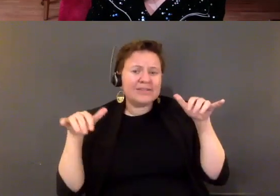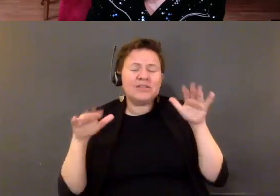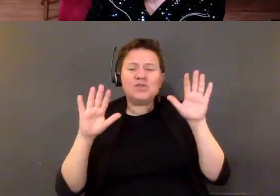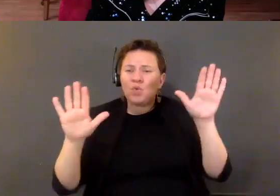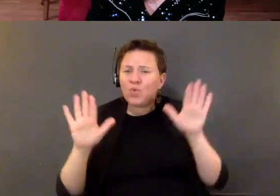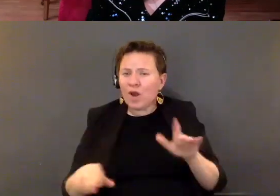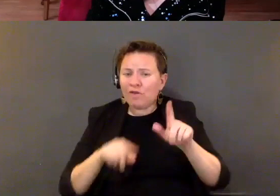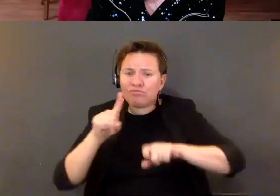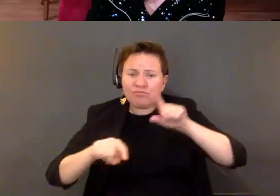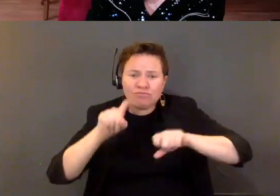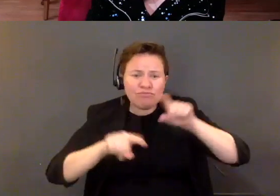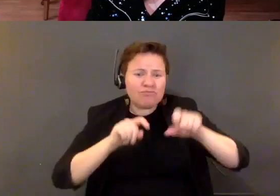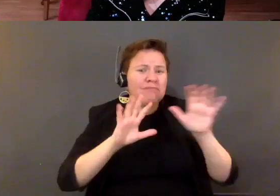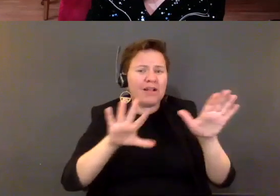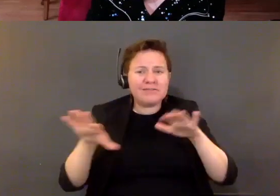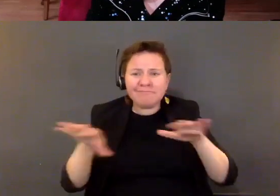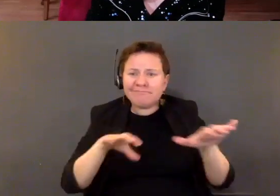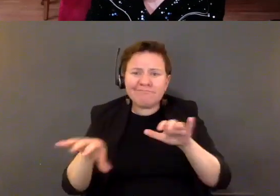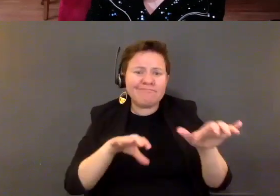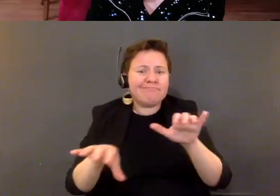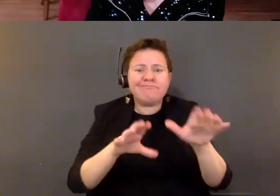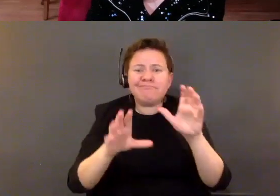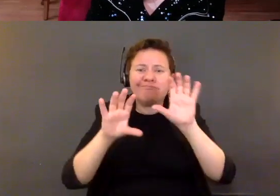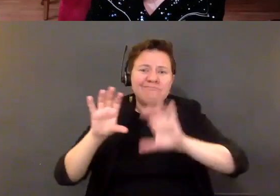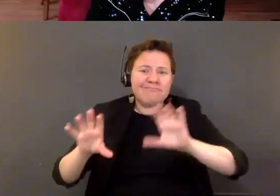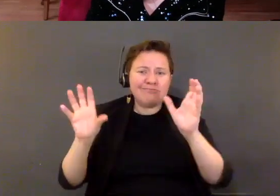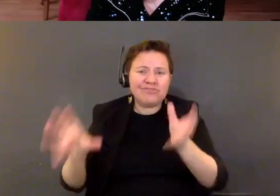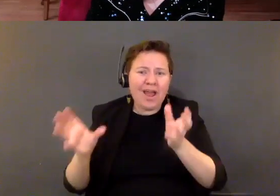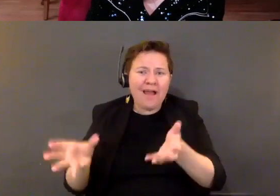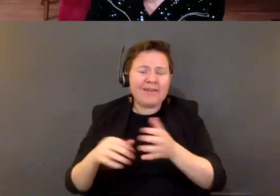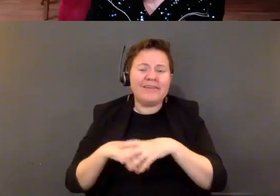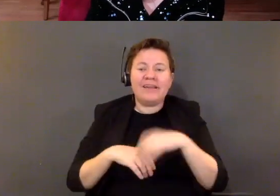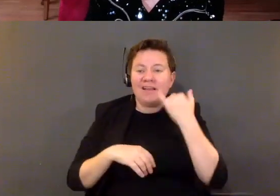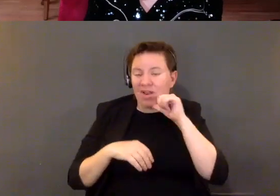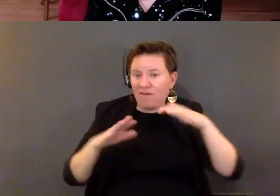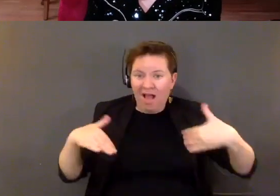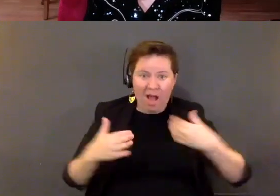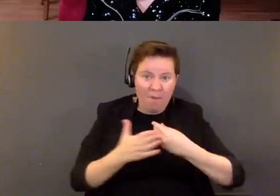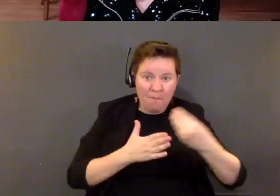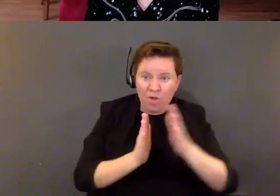lots of activity in the chat if you haven't bought the book please do um at women in